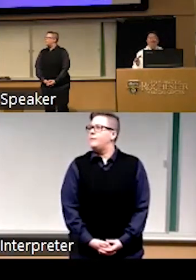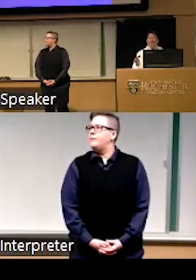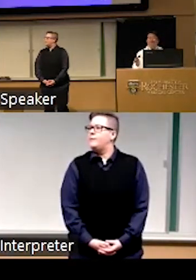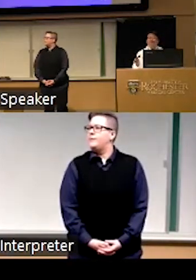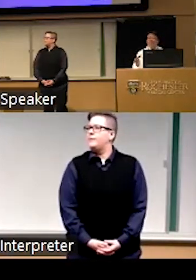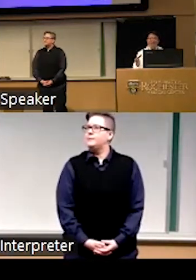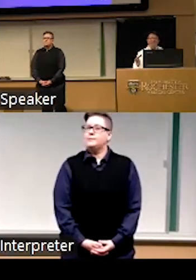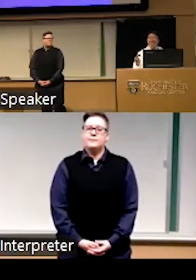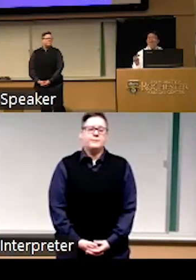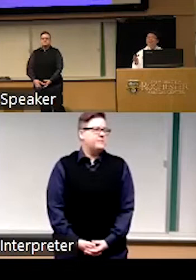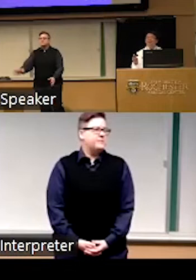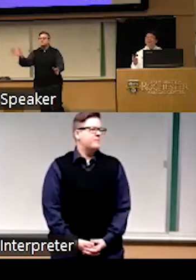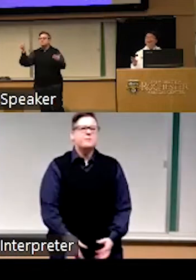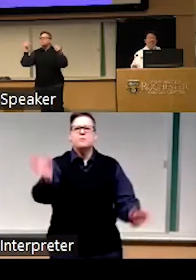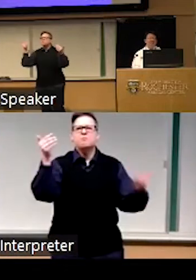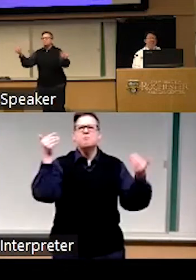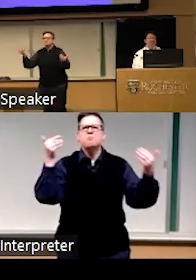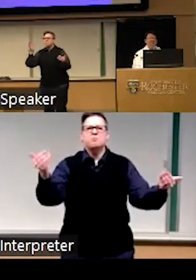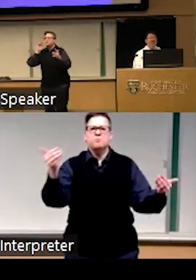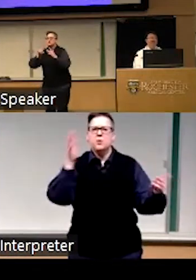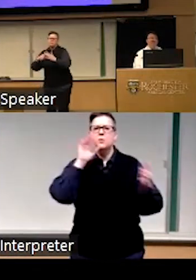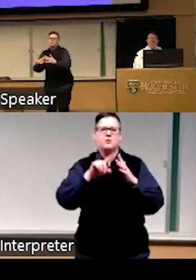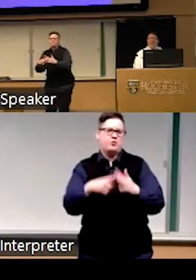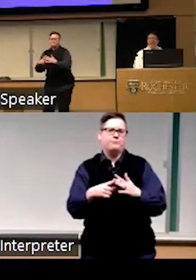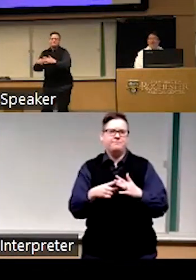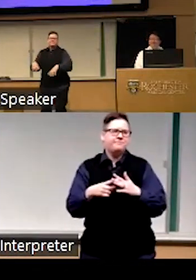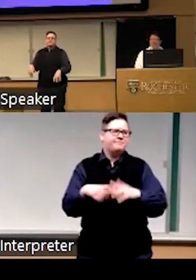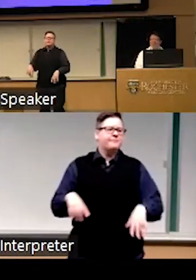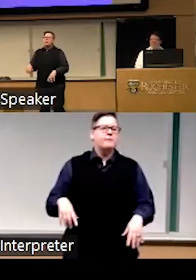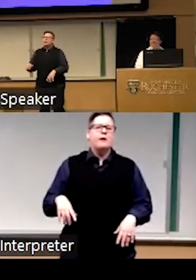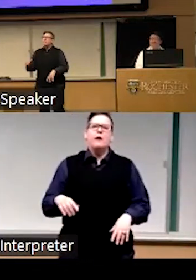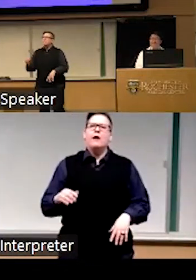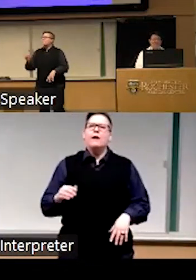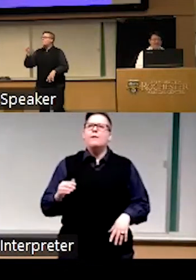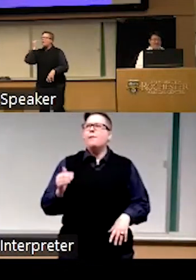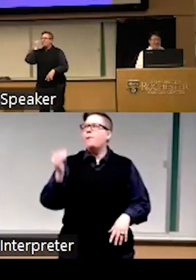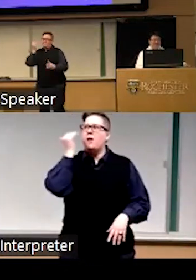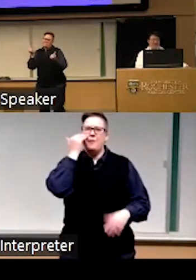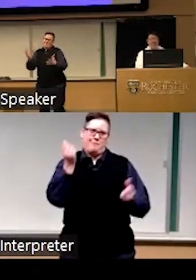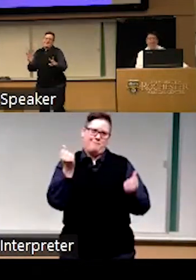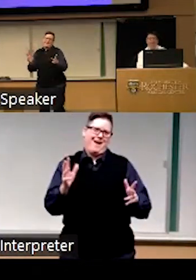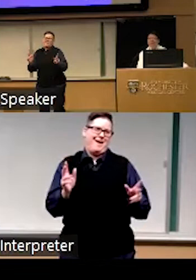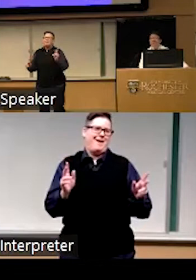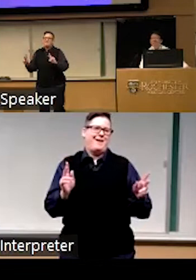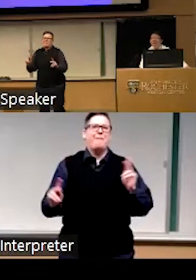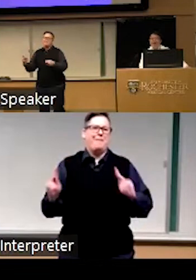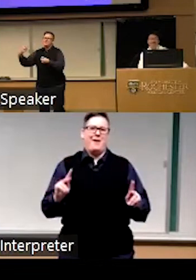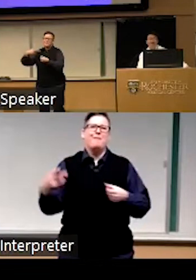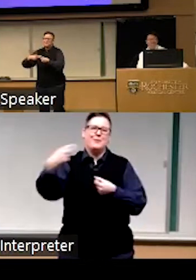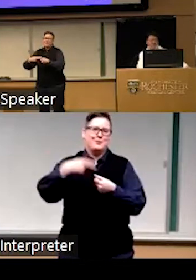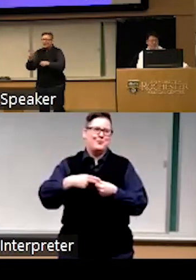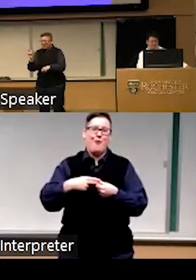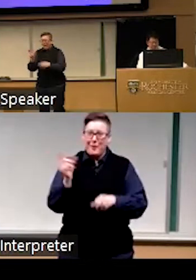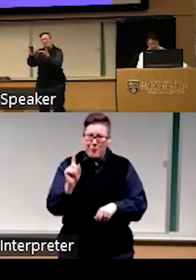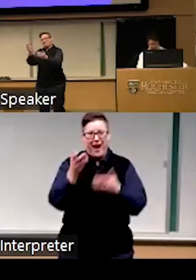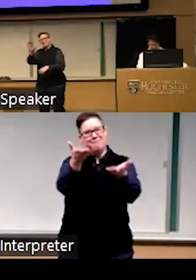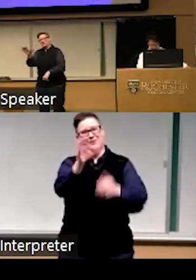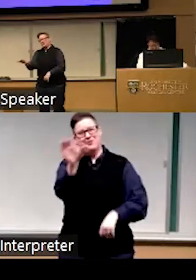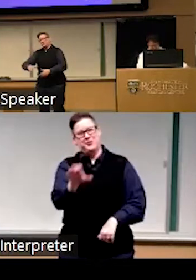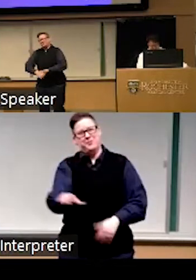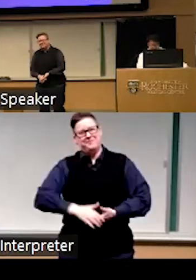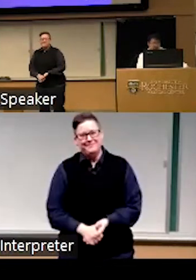we're gonna get started I know that a lot of participants are joining by the zoom and uh